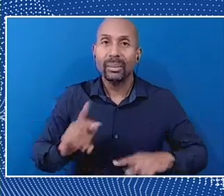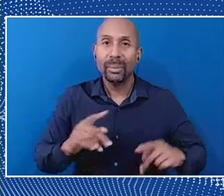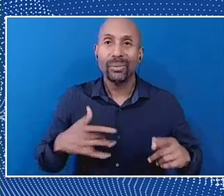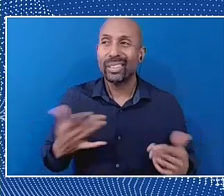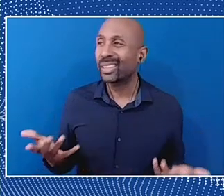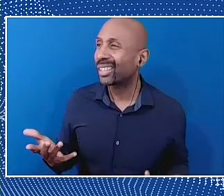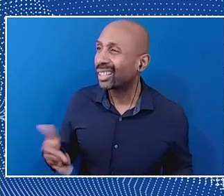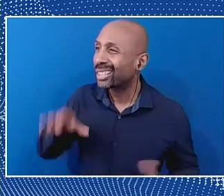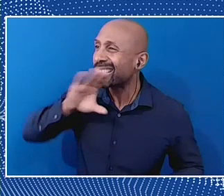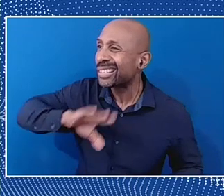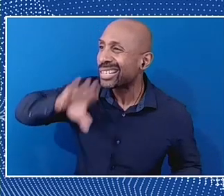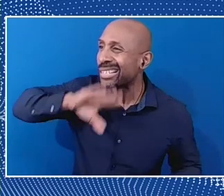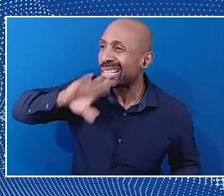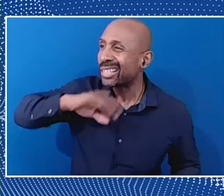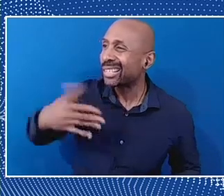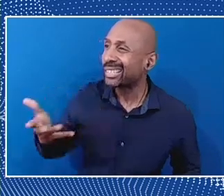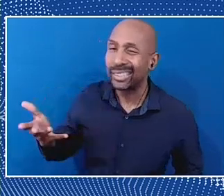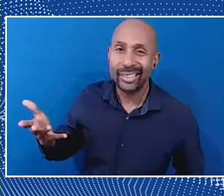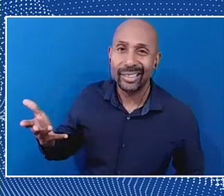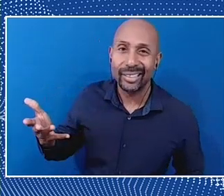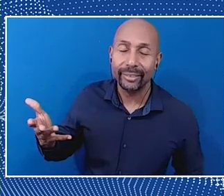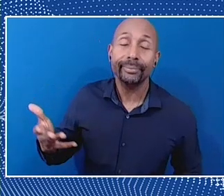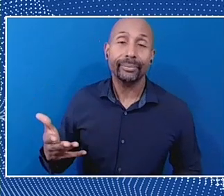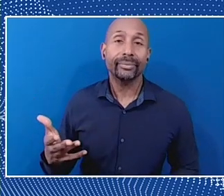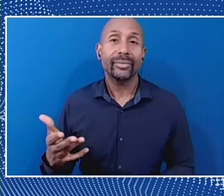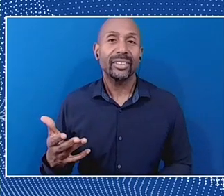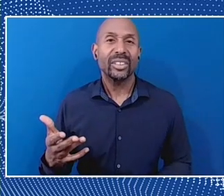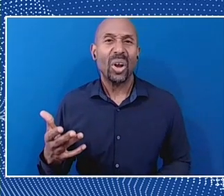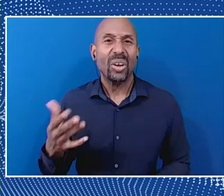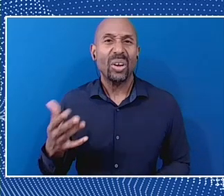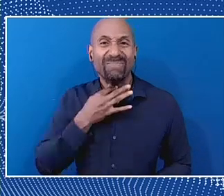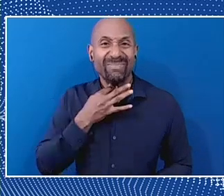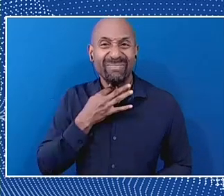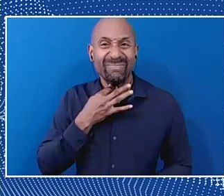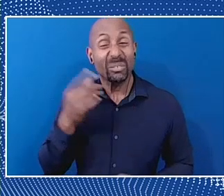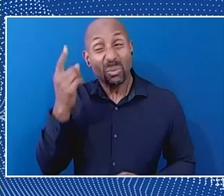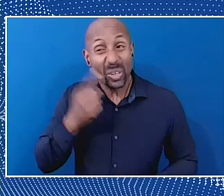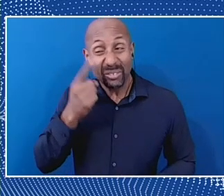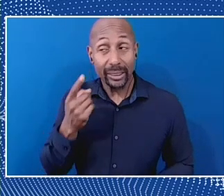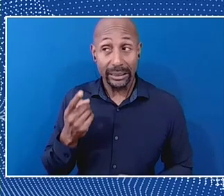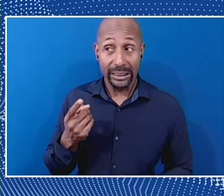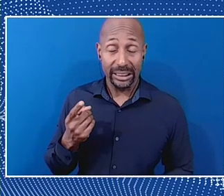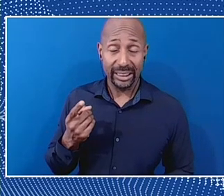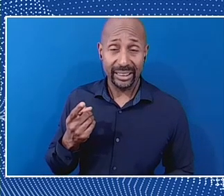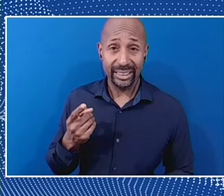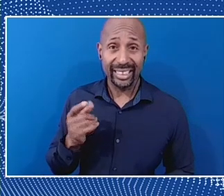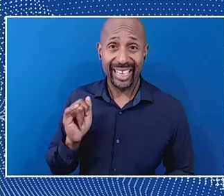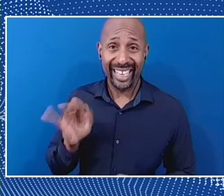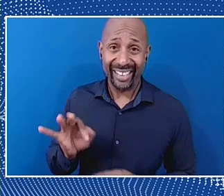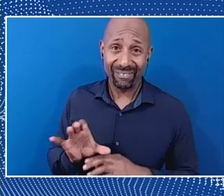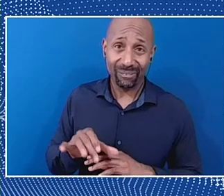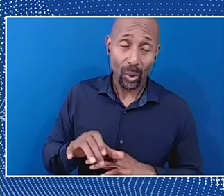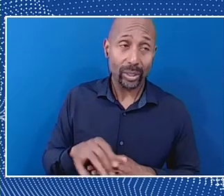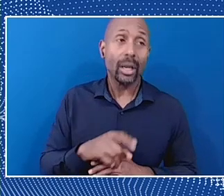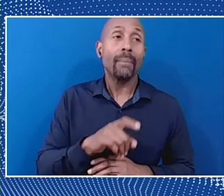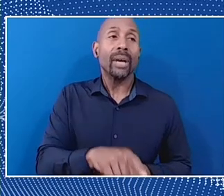area of forcing people to file a form and then also making sure that that form is